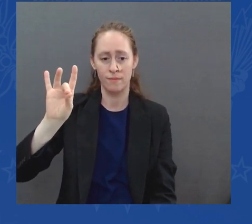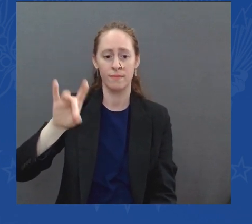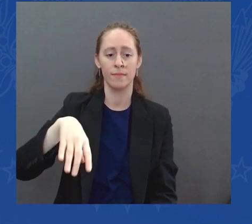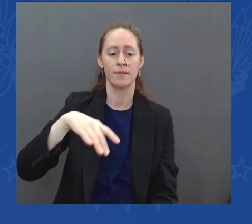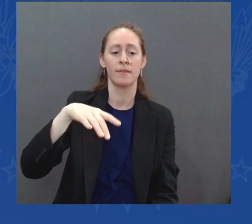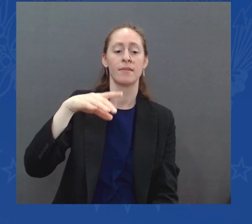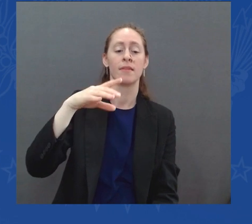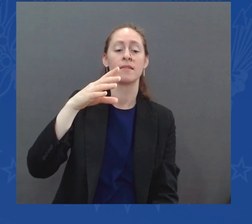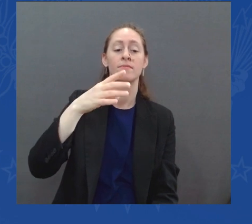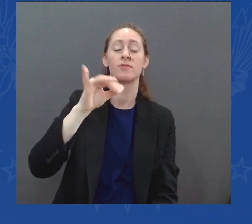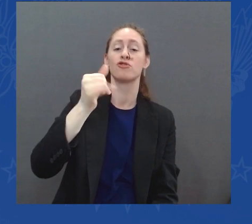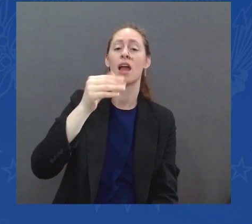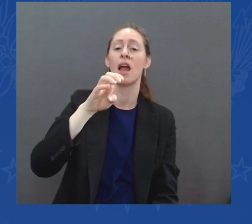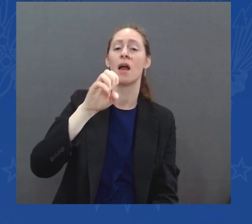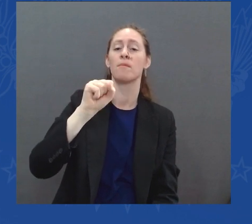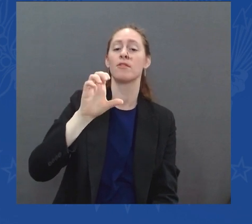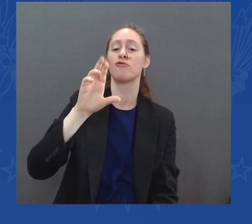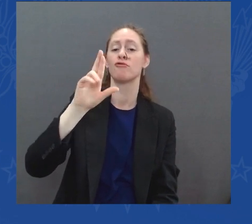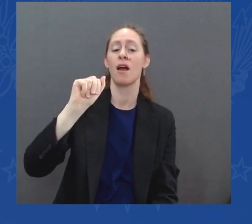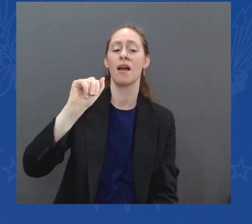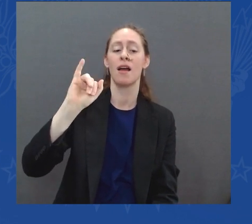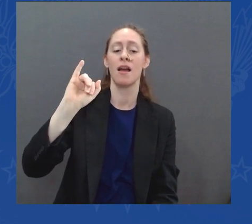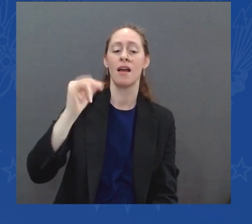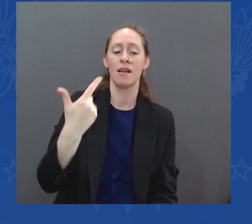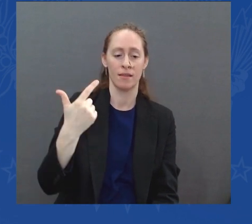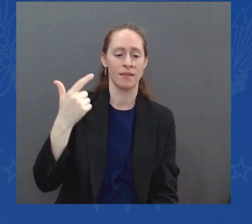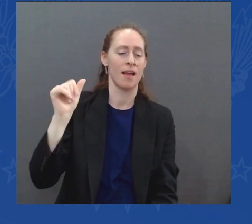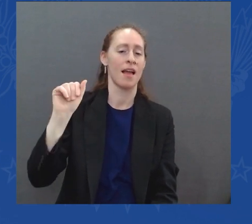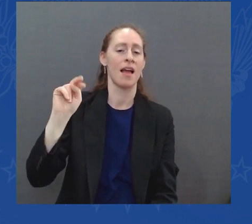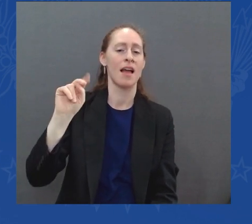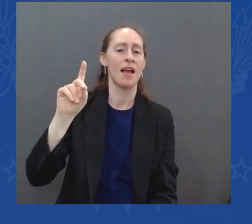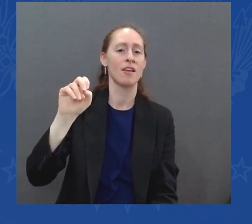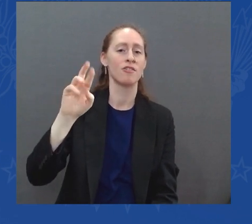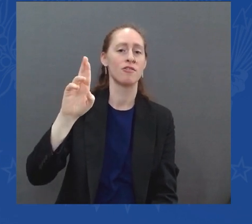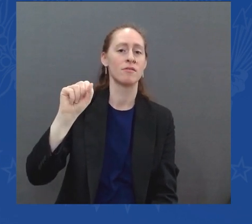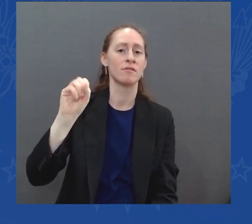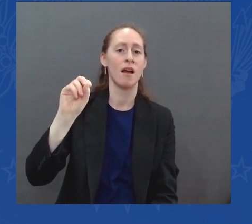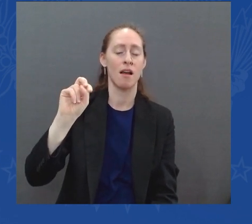And it failed again and again and again and again.